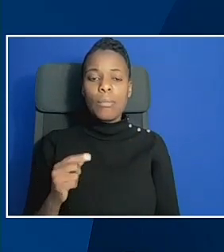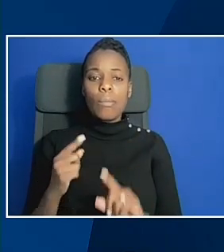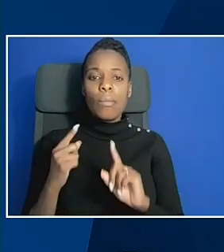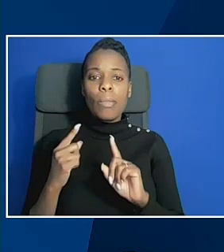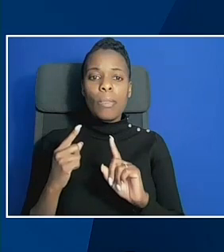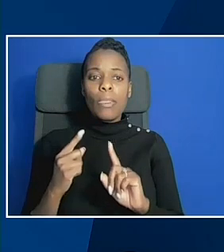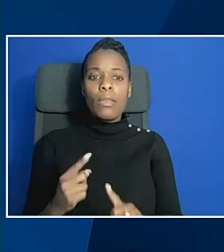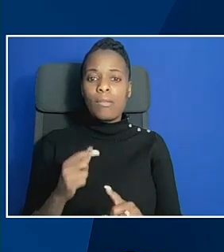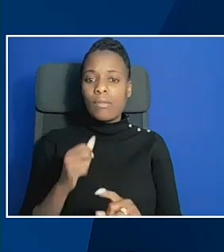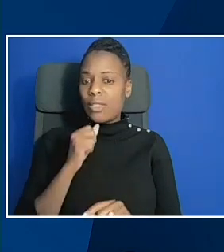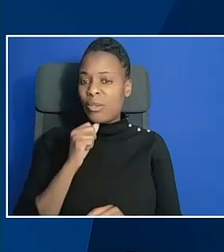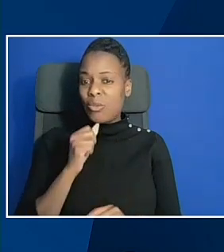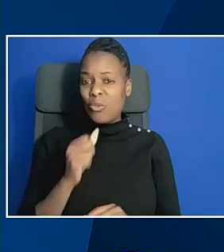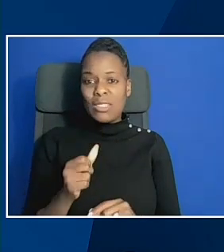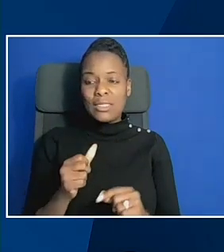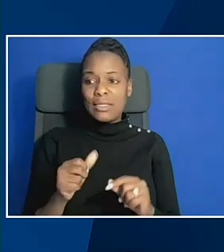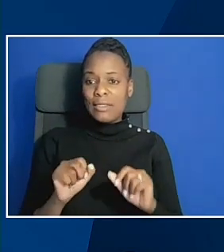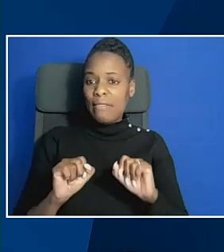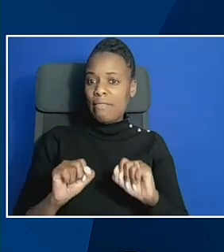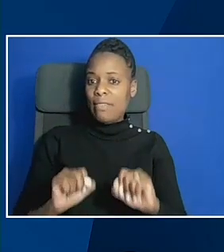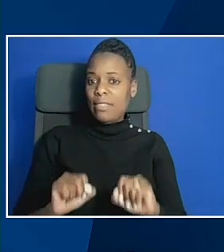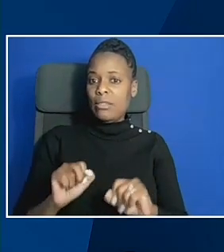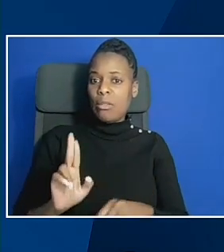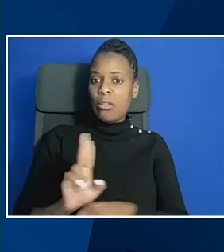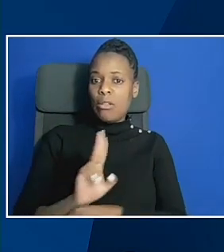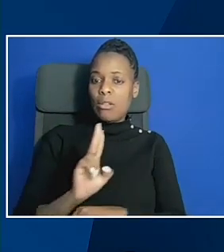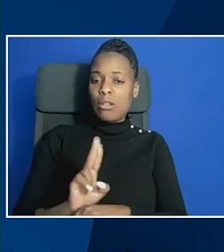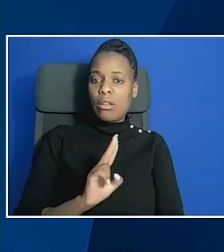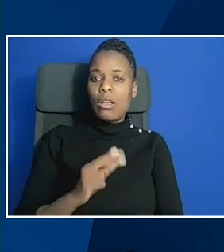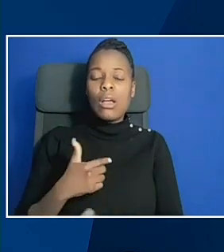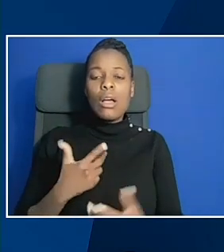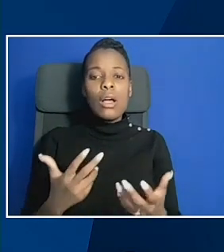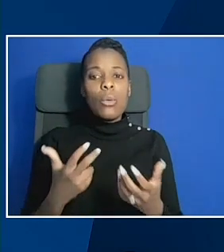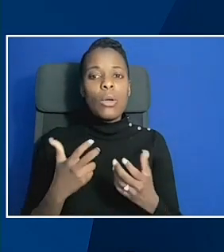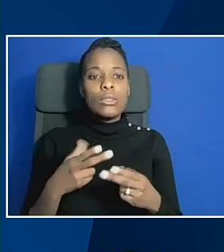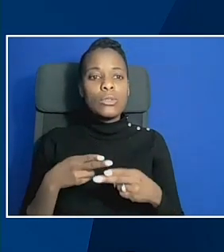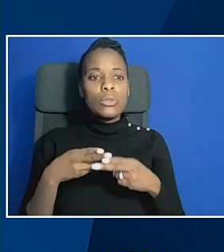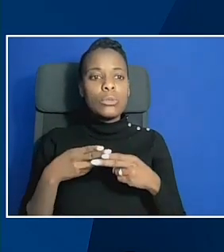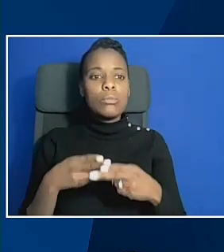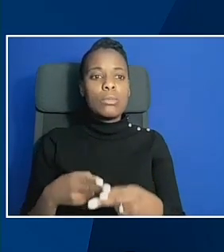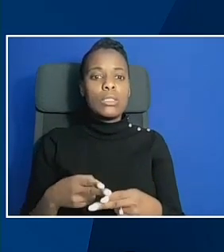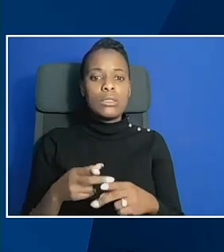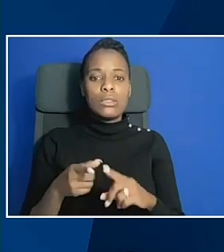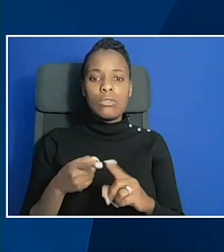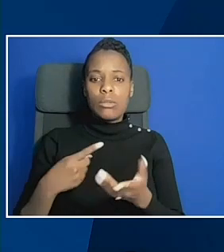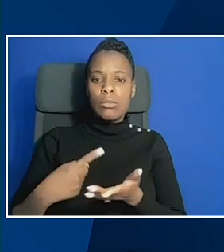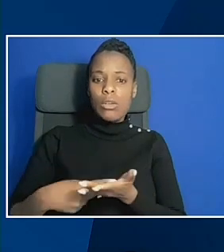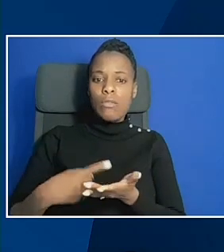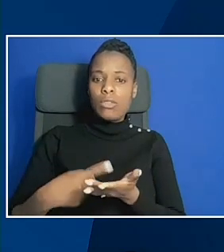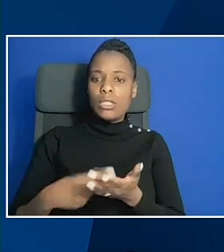And I simply want to mention, partly from conversations with institutions in